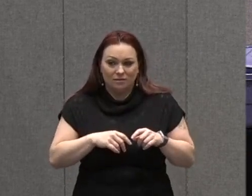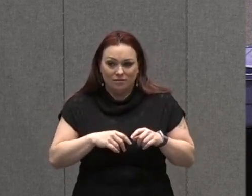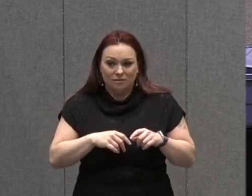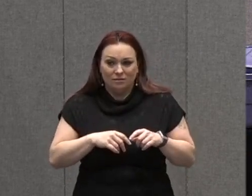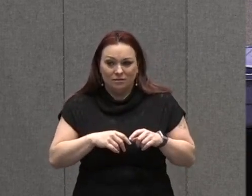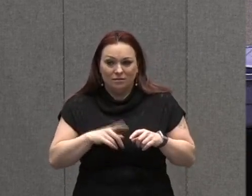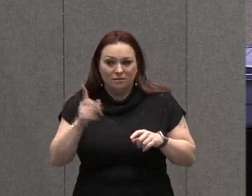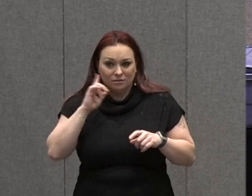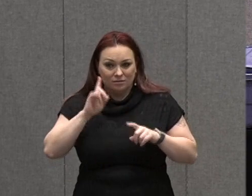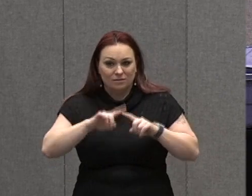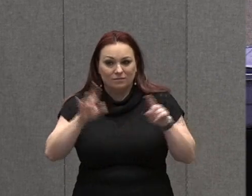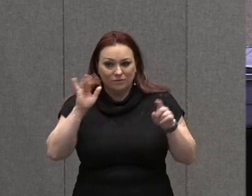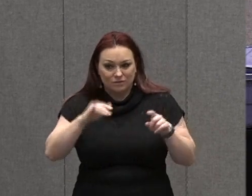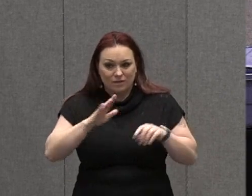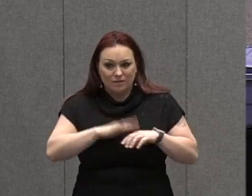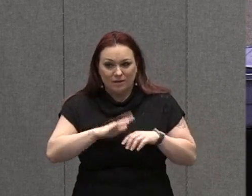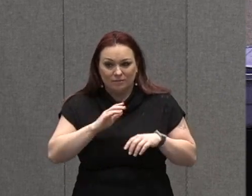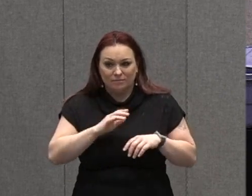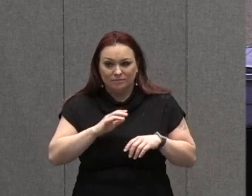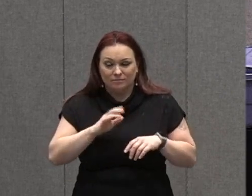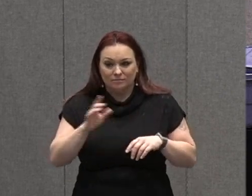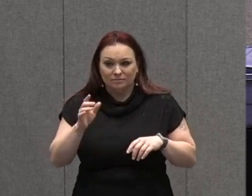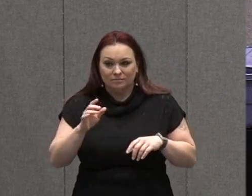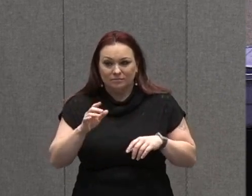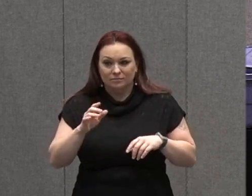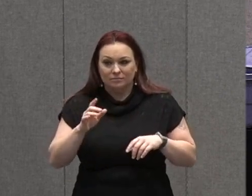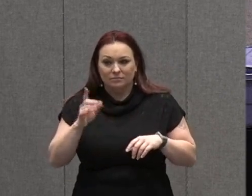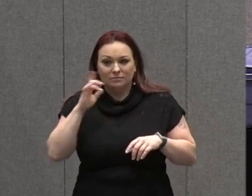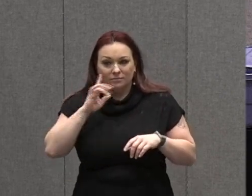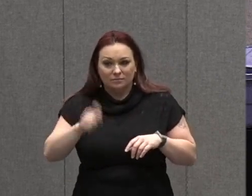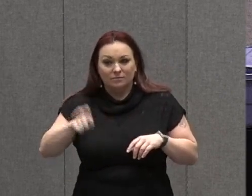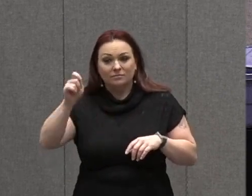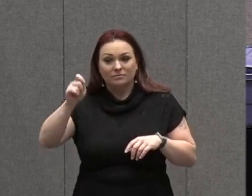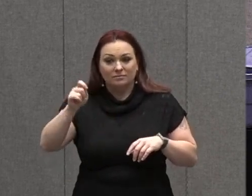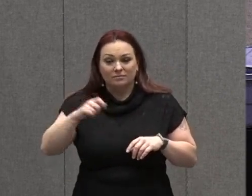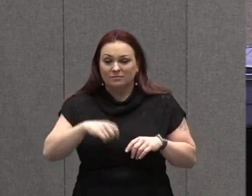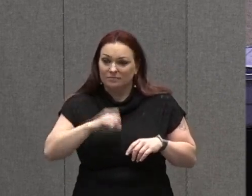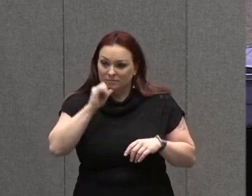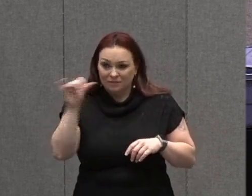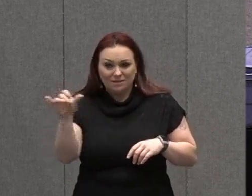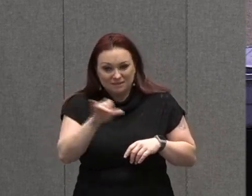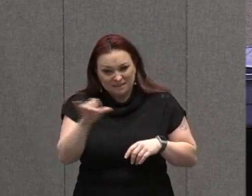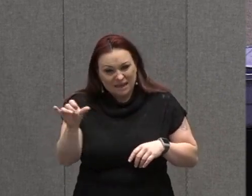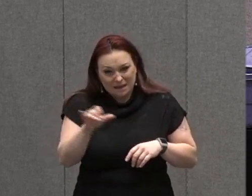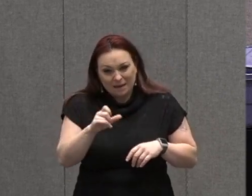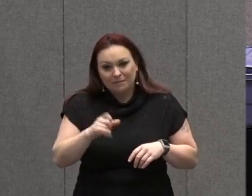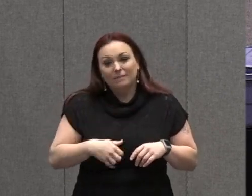I can hear the difference on that one. Me too. - It's not as bright. And maybe this one. Yeah same thing. Yeah so you play around with it